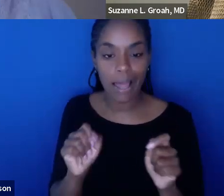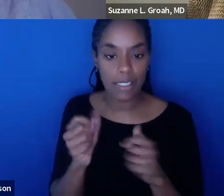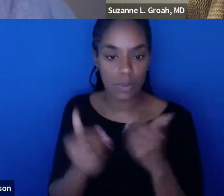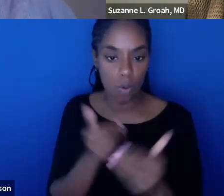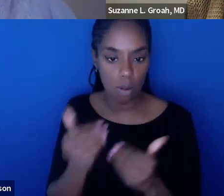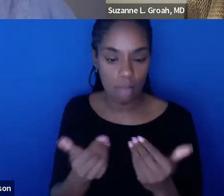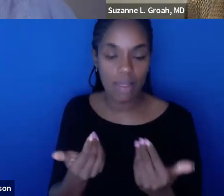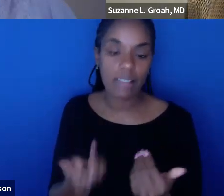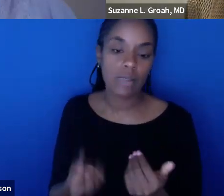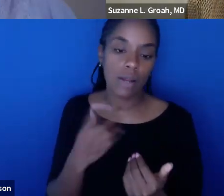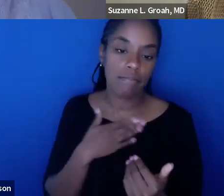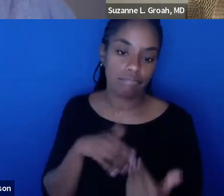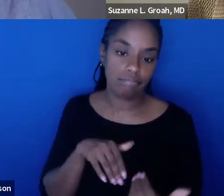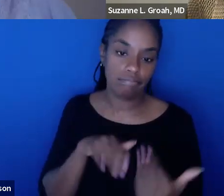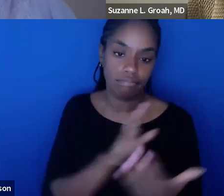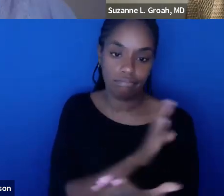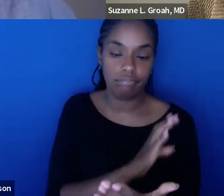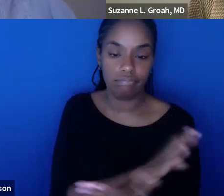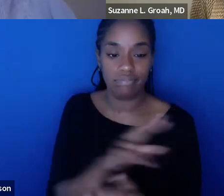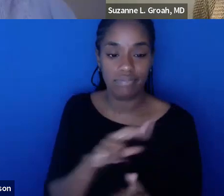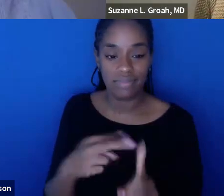From a clinical standpoint, I kind of have a little gestalt based on that.